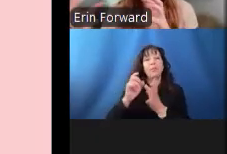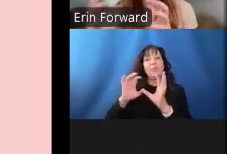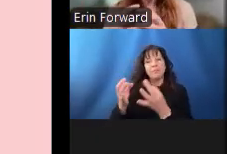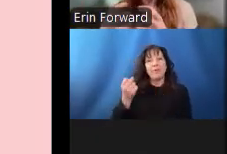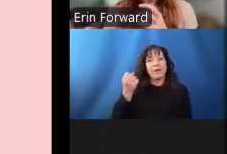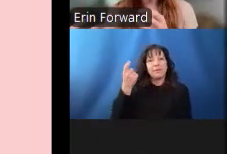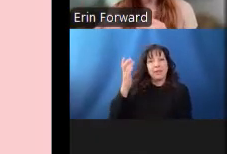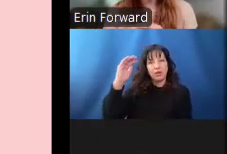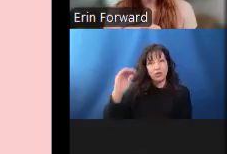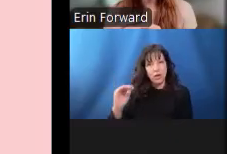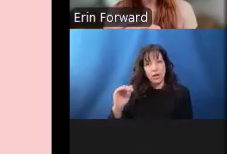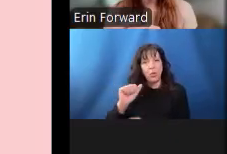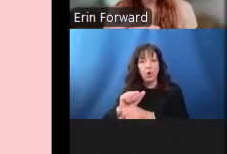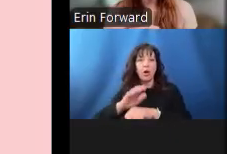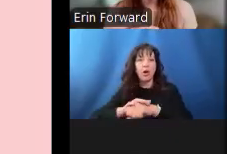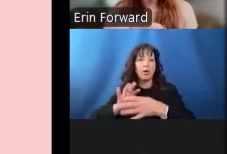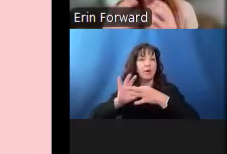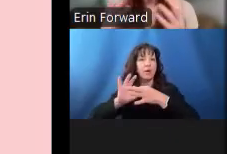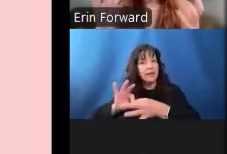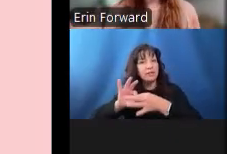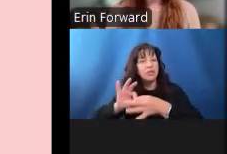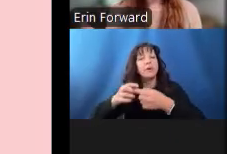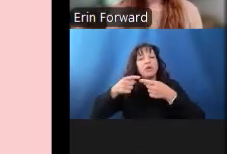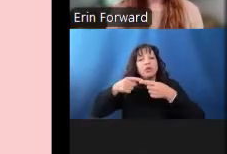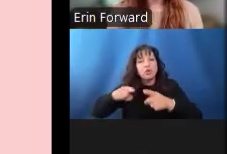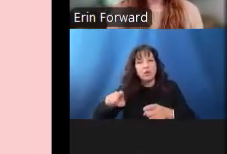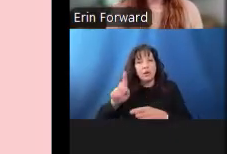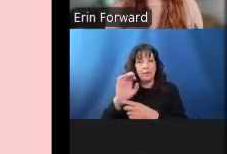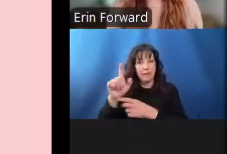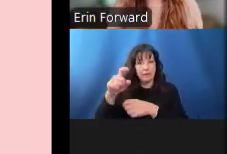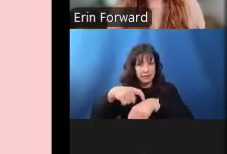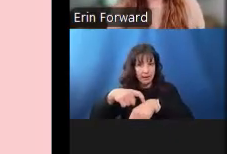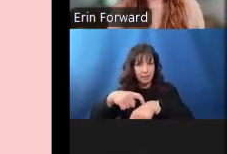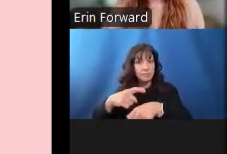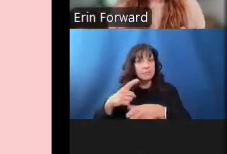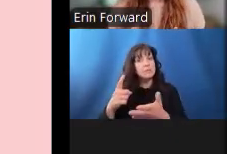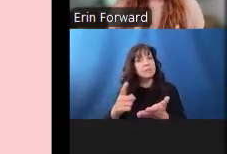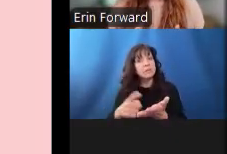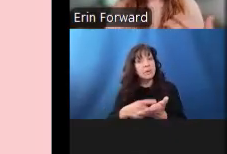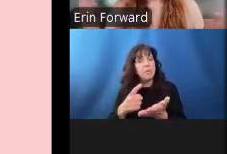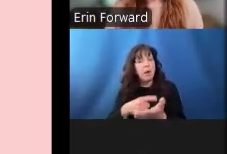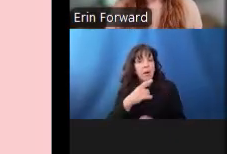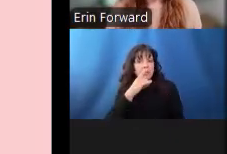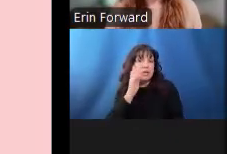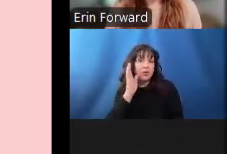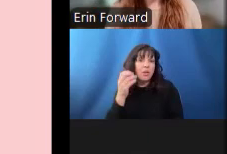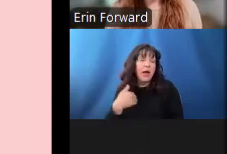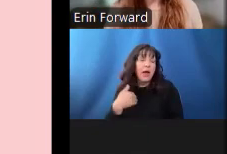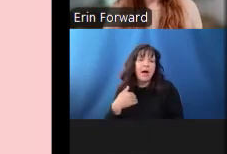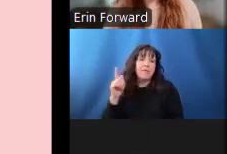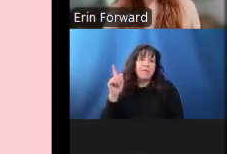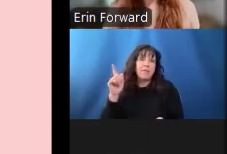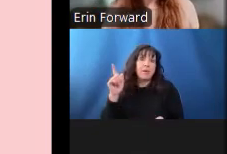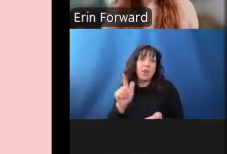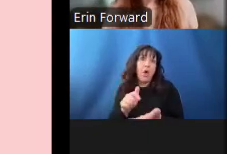and to work on that relationship at mealtime, sometimes kids are going to have a lower number of foods, and that's okay. That